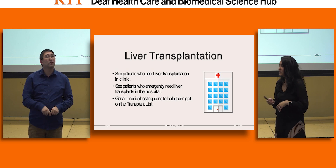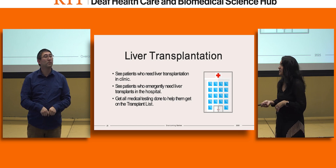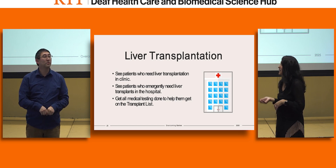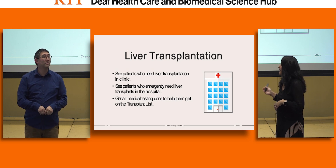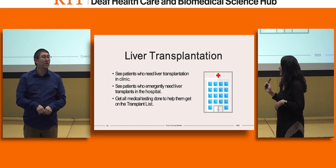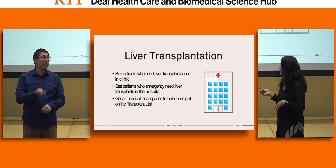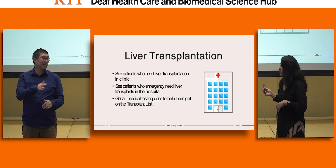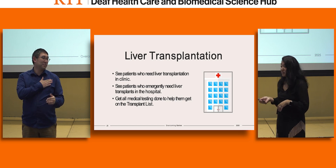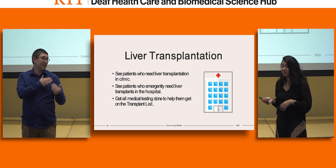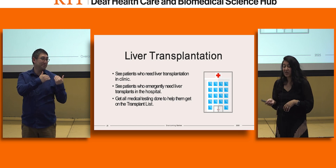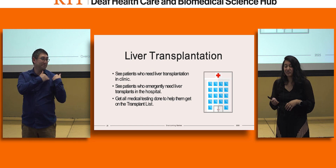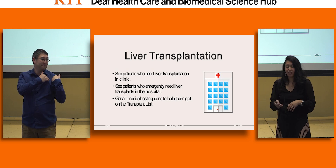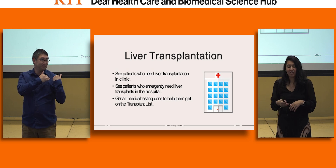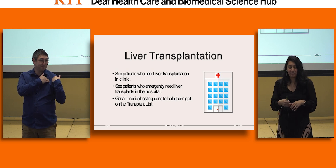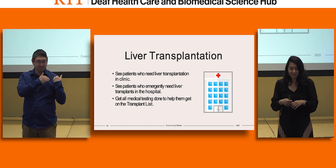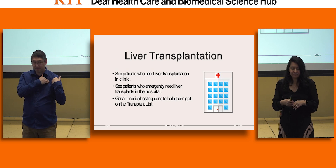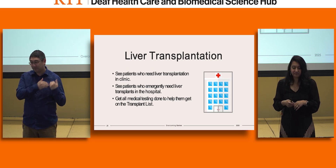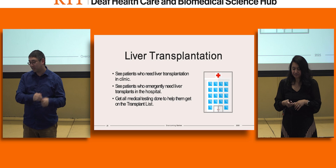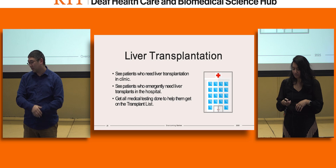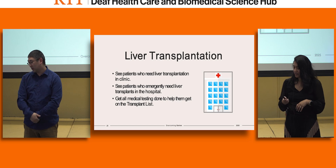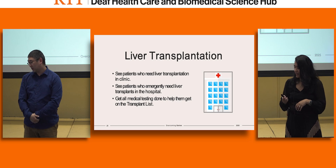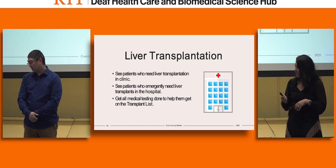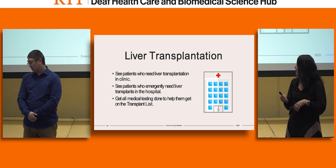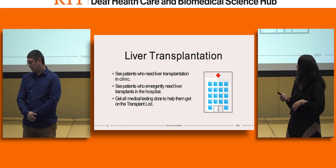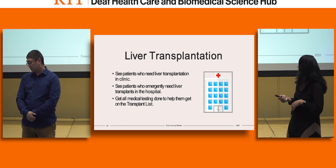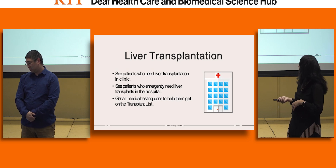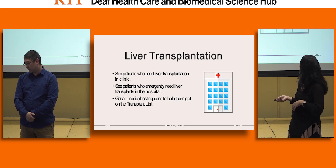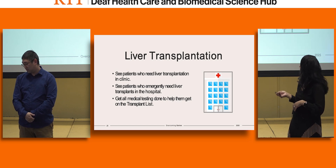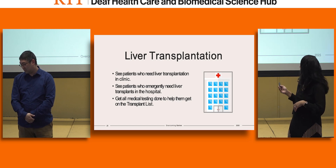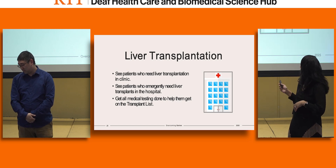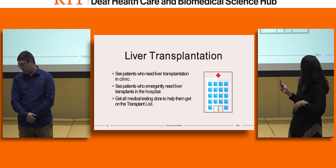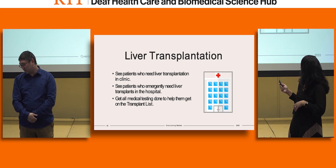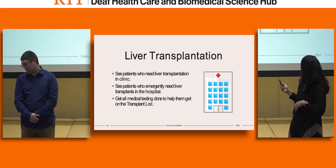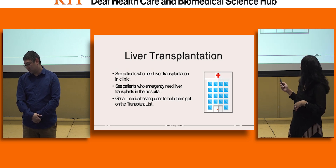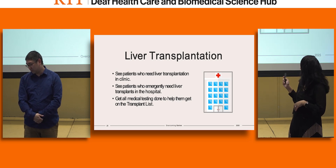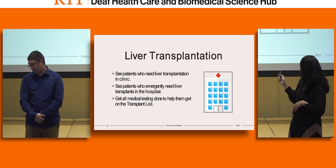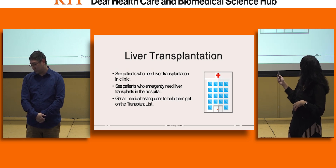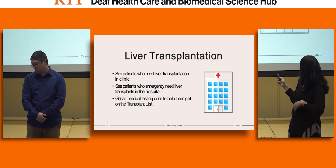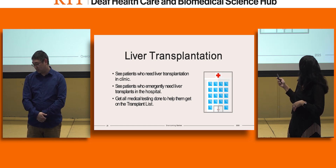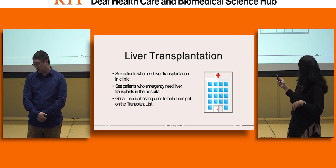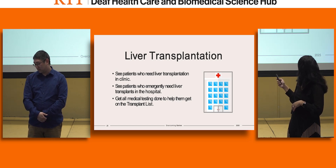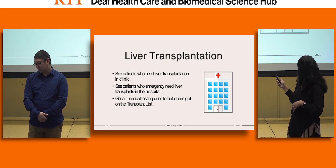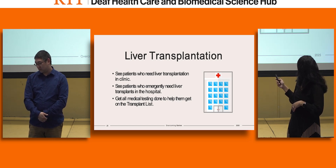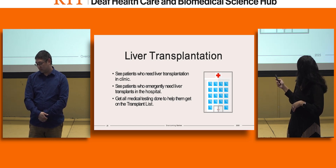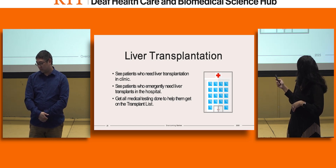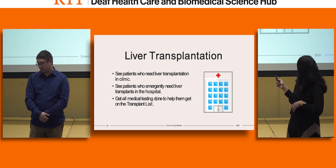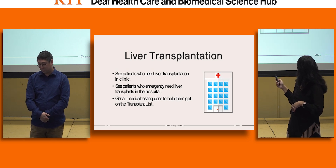And so, that's part of my job. And then...